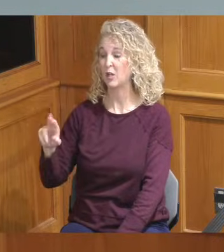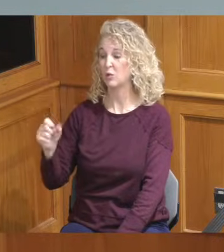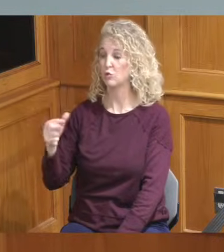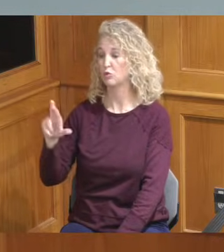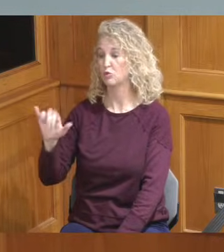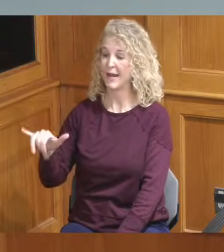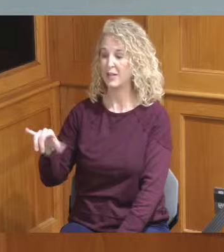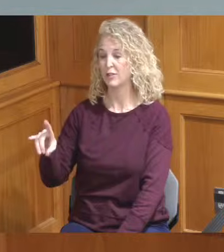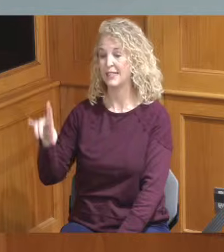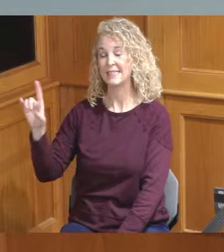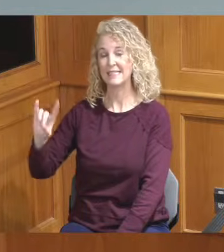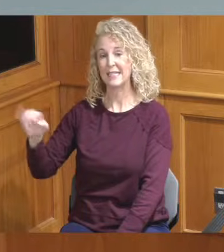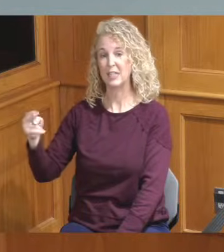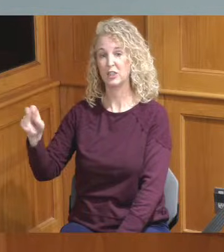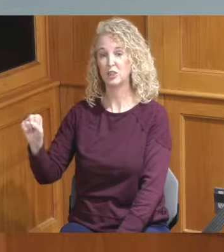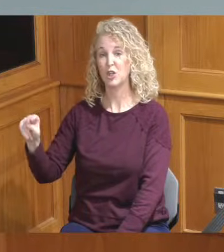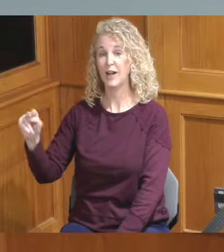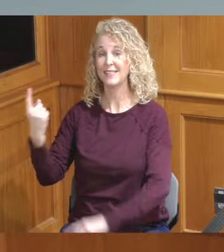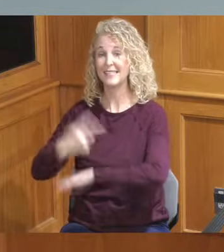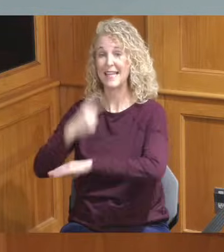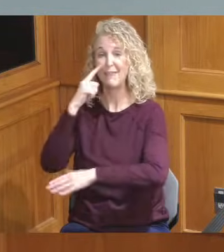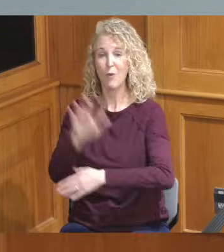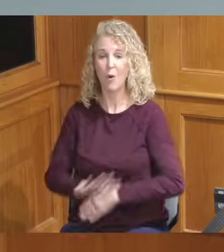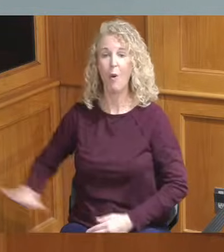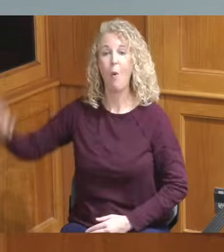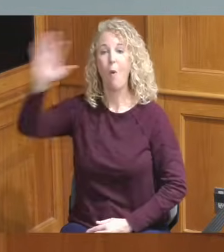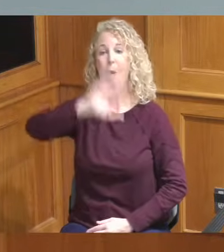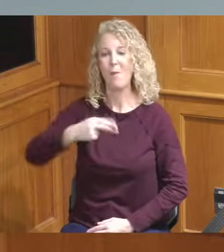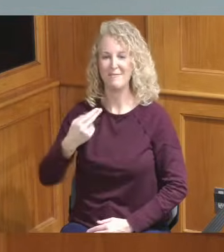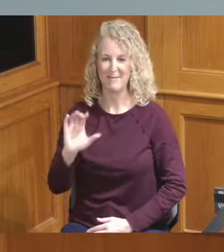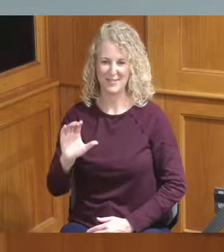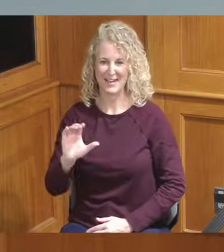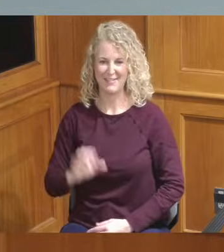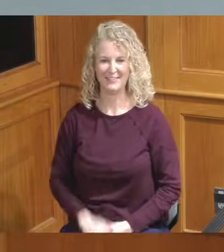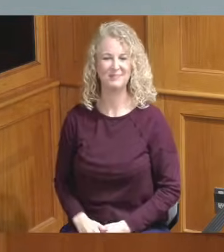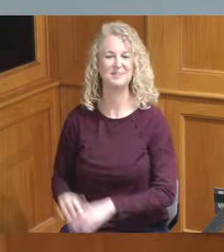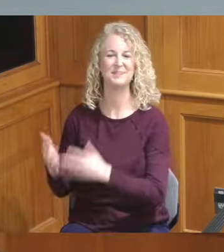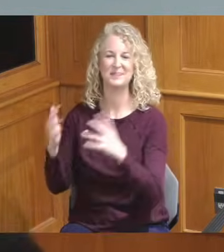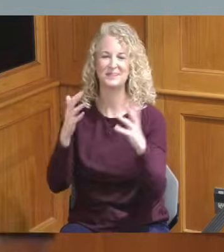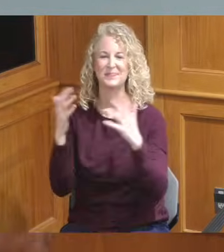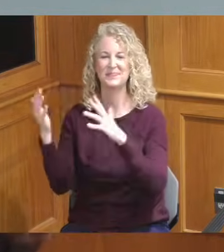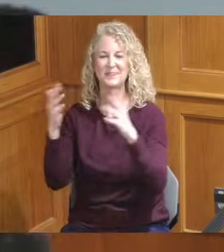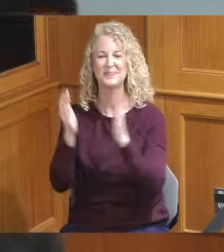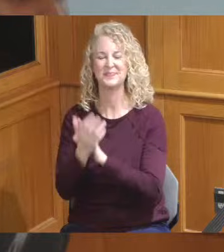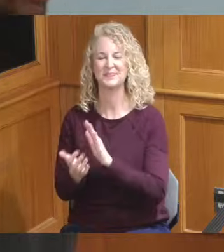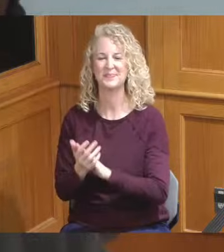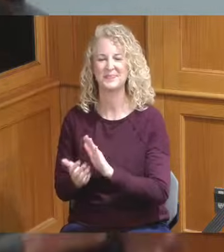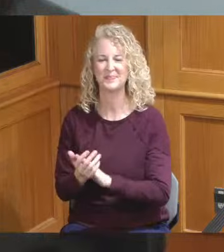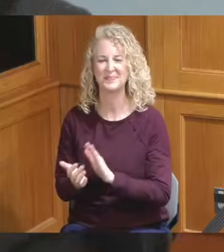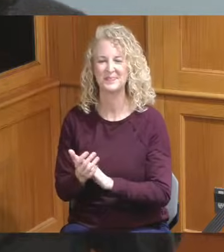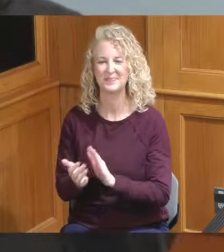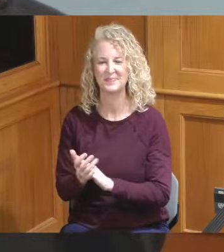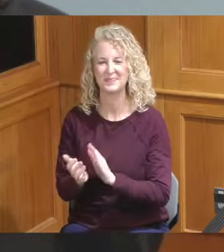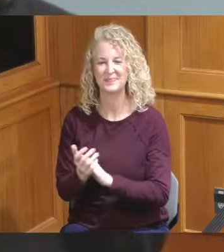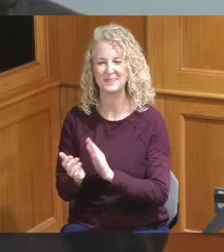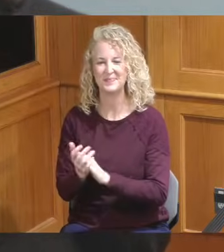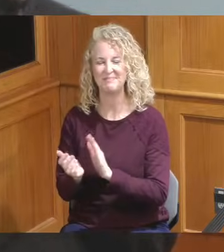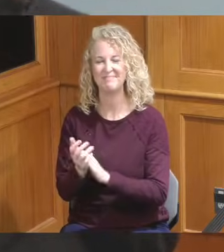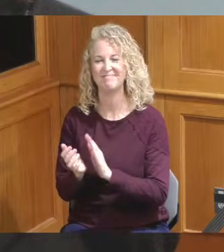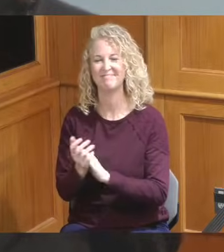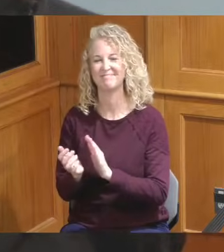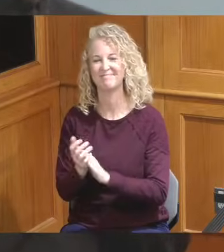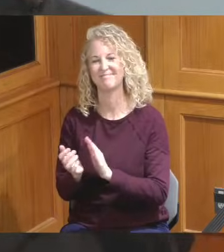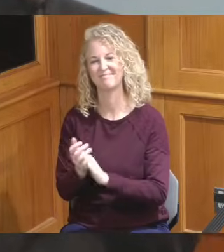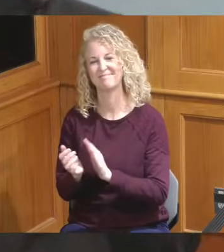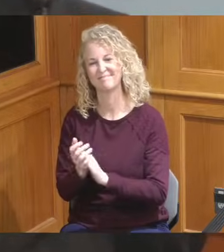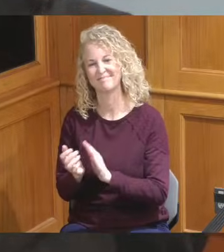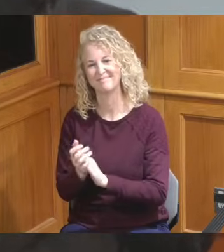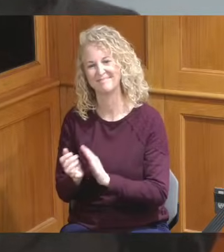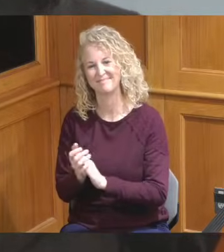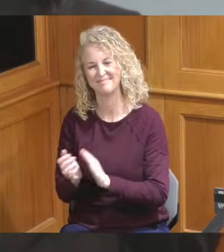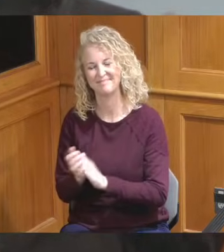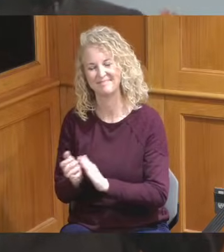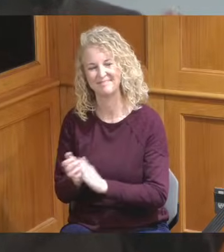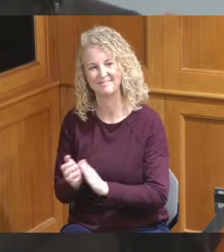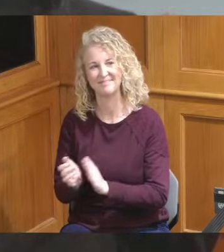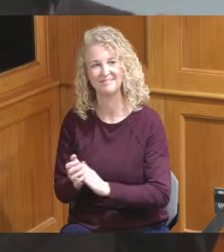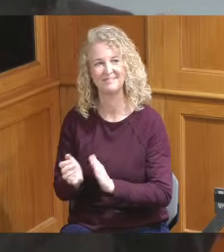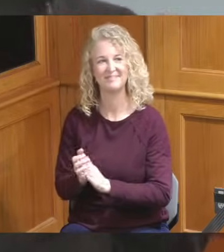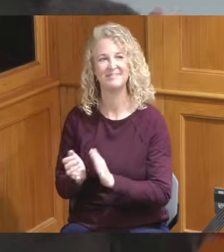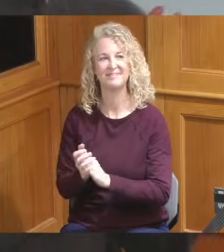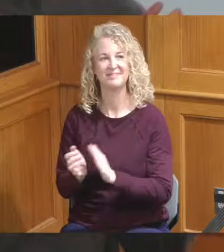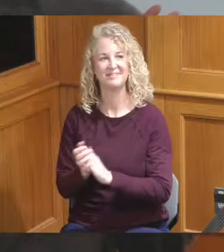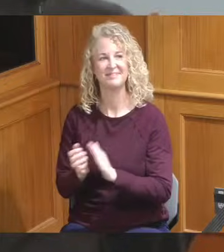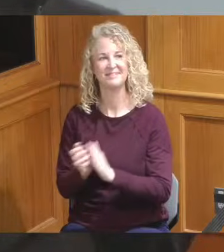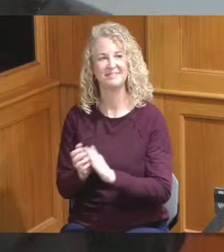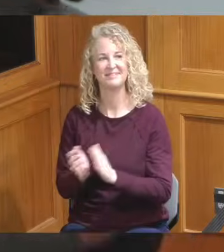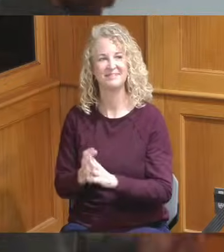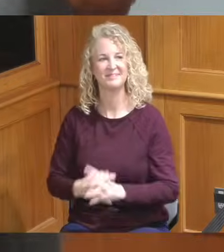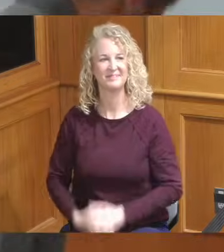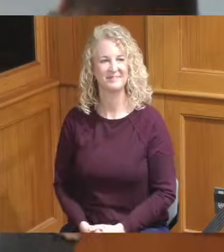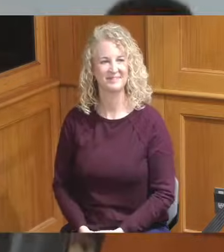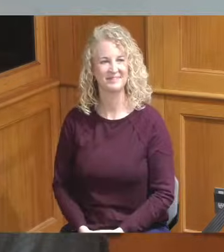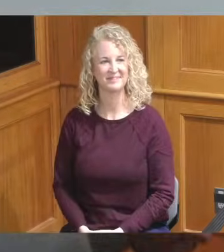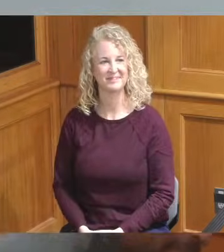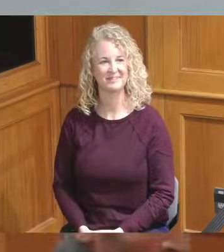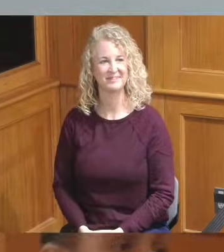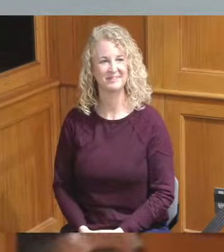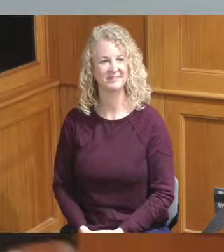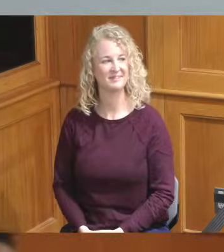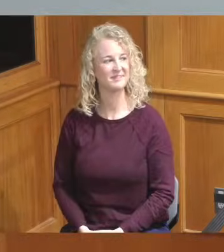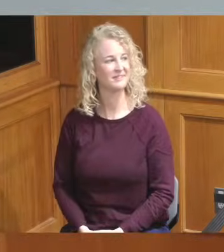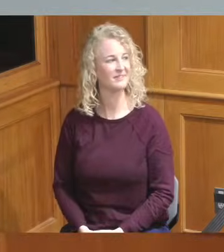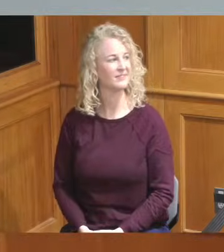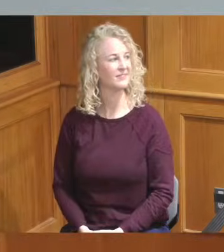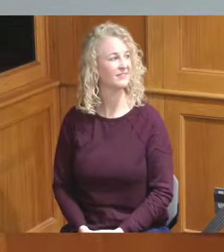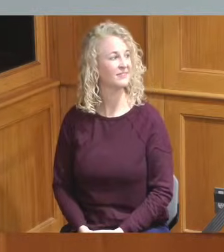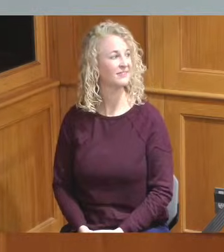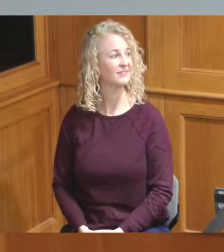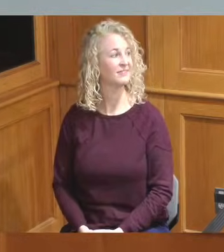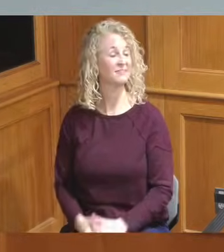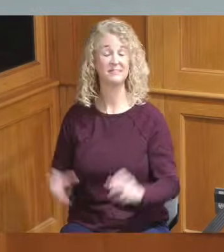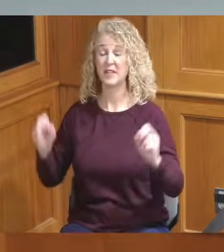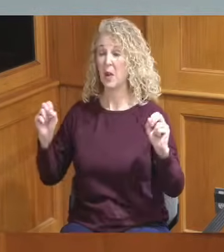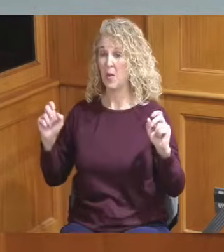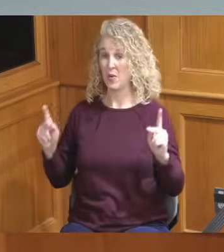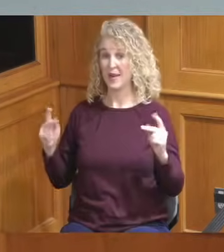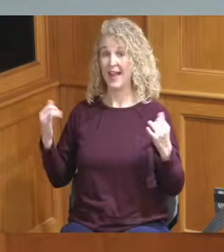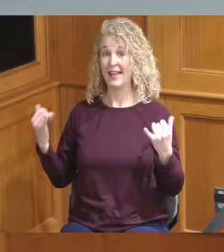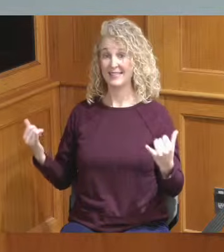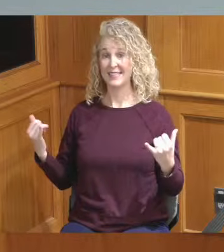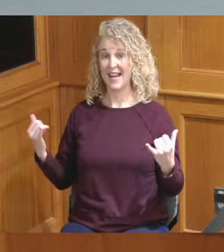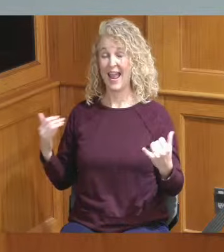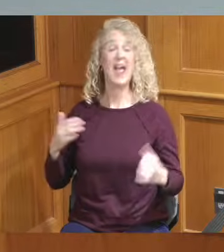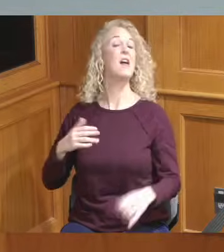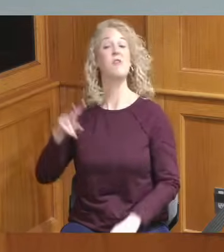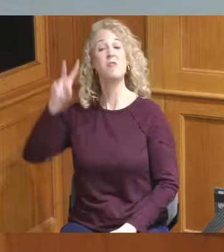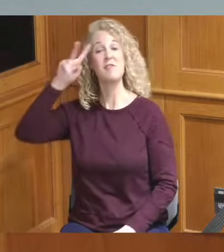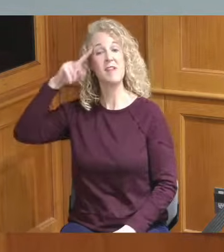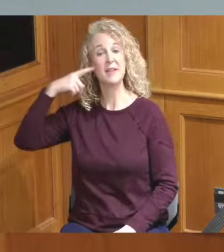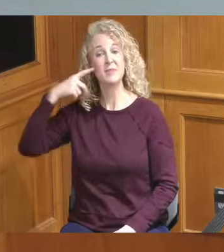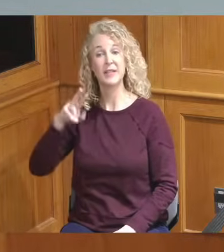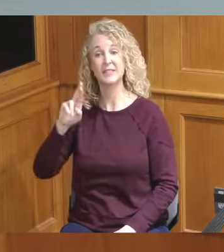Johnson Day and all of Hamilton County. Okay, I will open it up to Vice President Reece